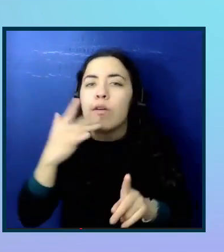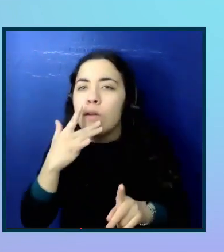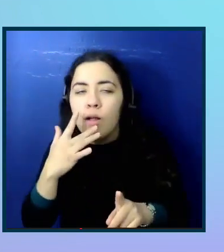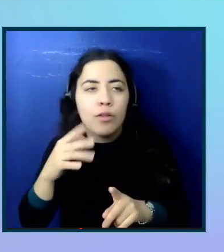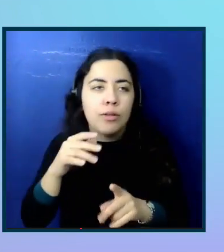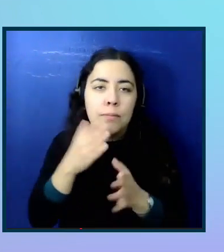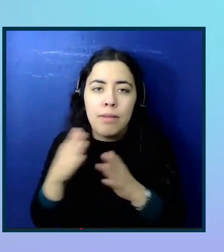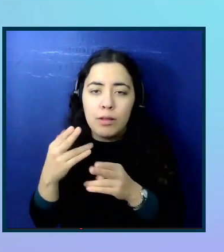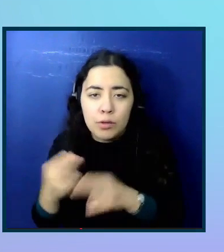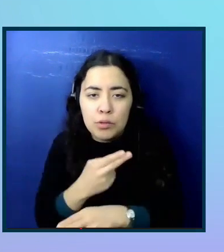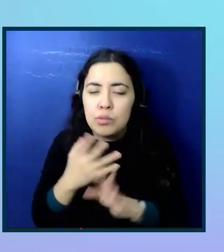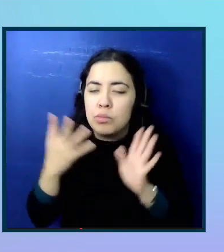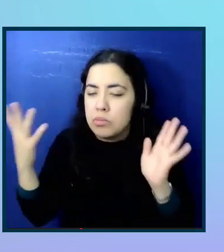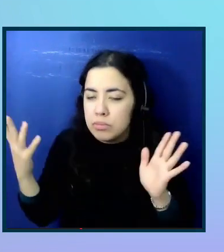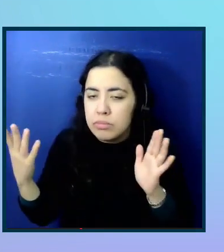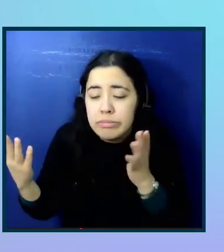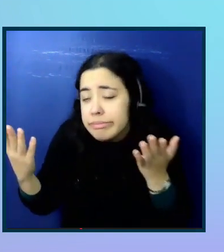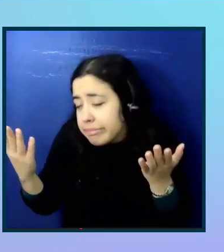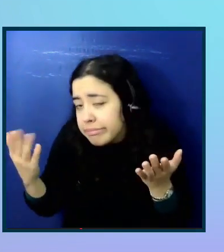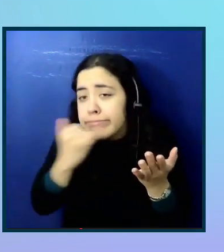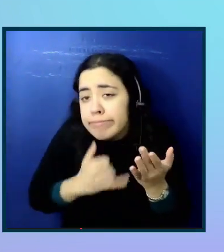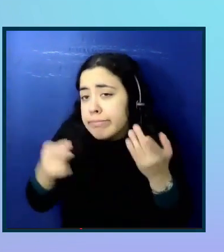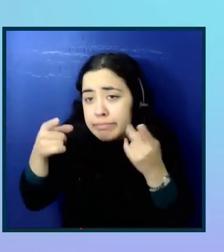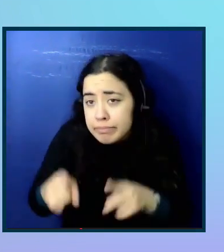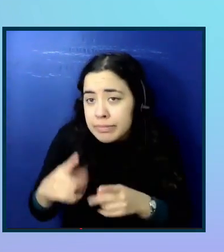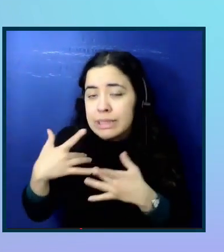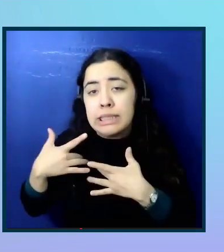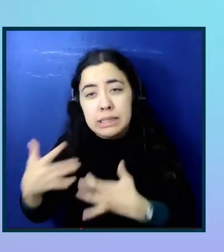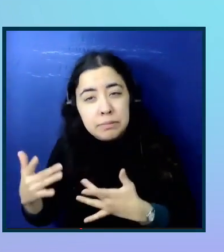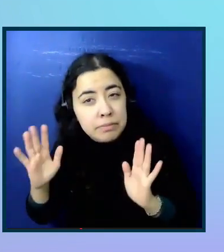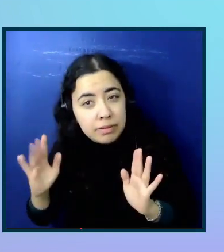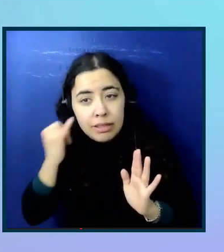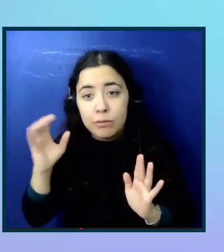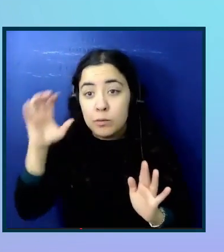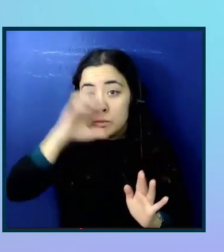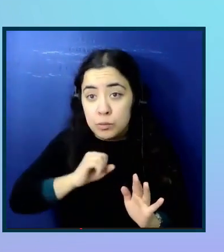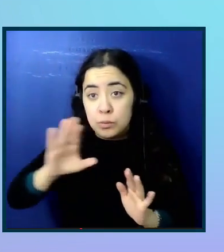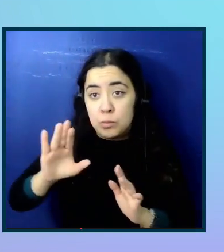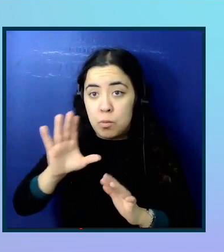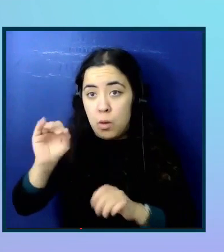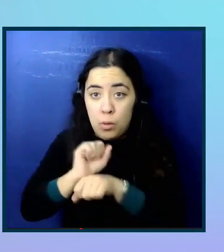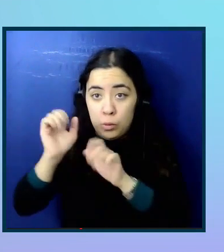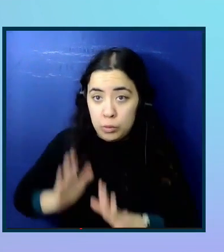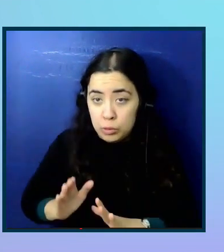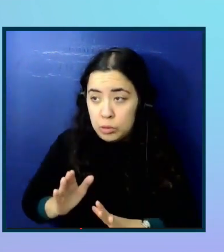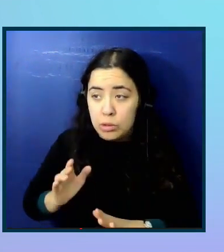So yeah, it usually comes on assuming the people you work with mean well, do their best,